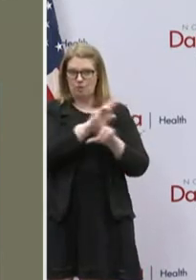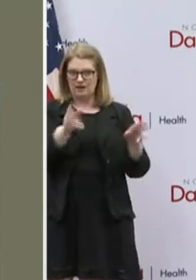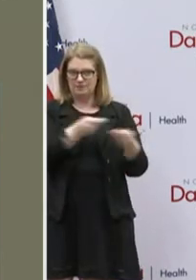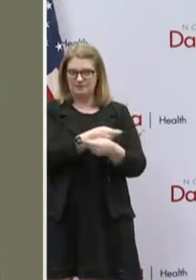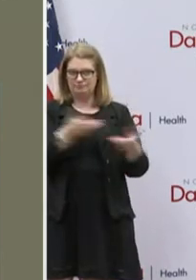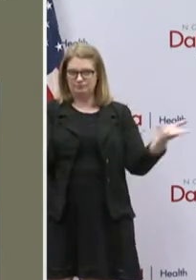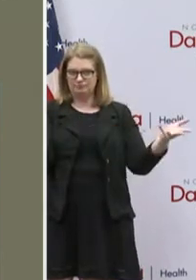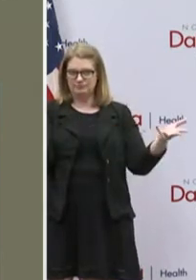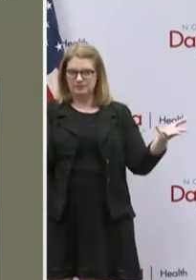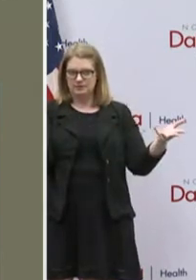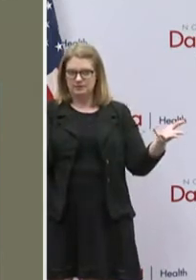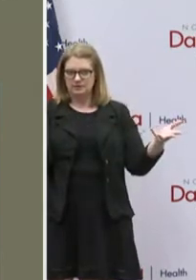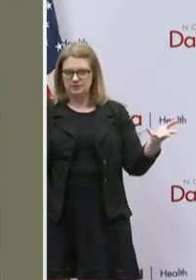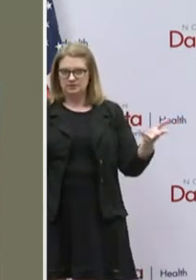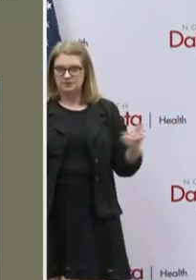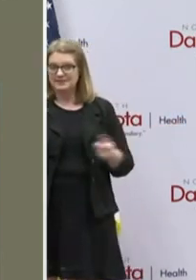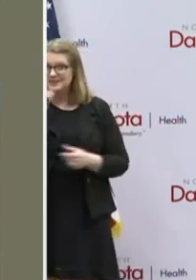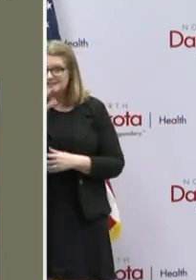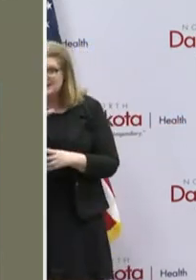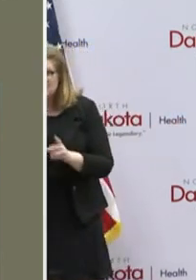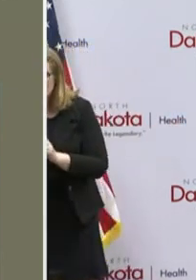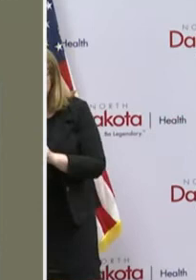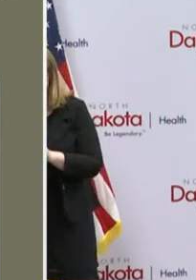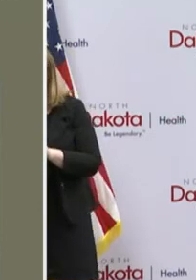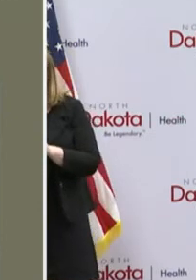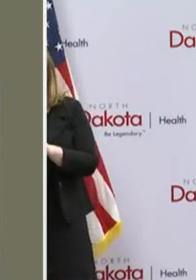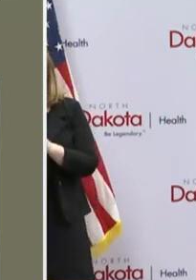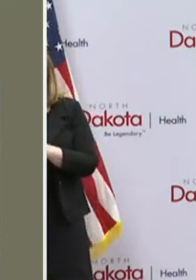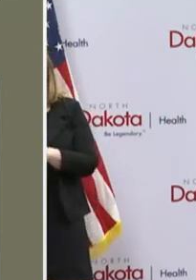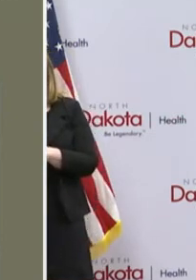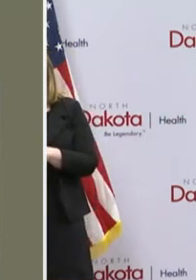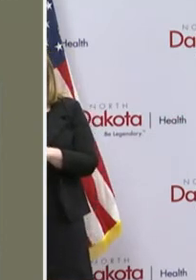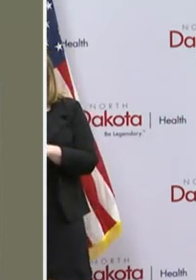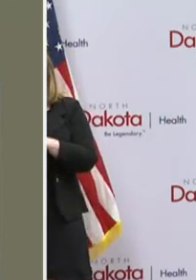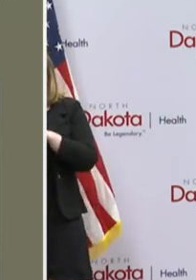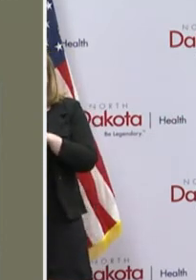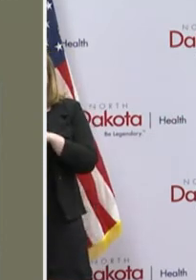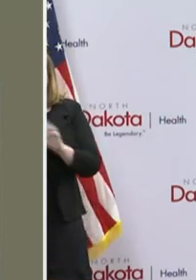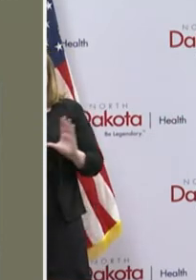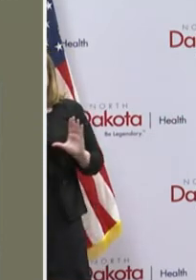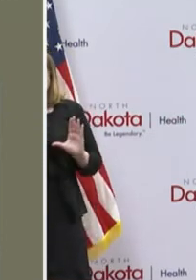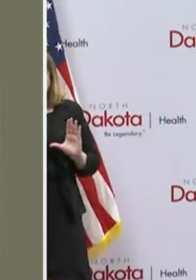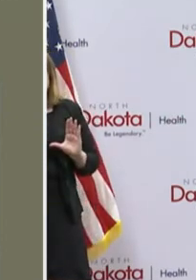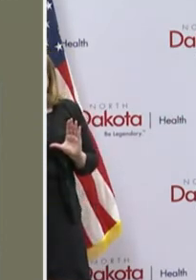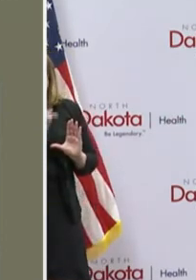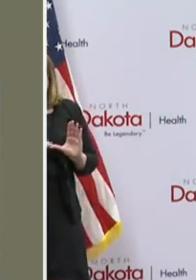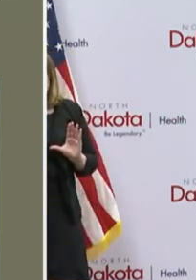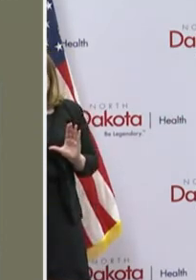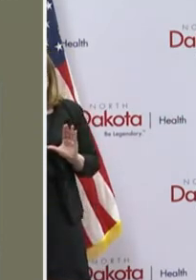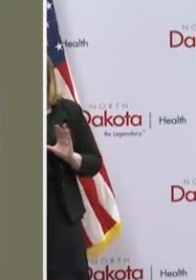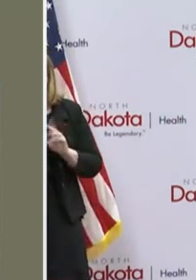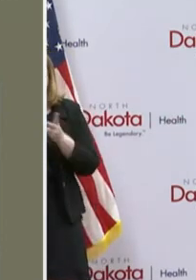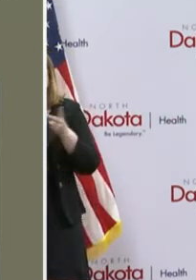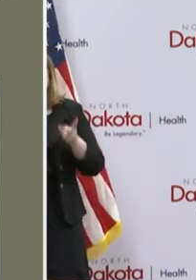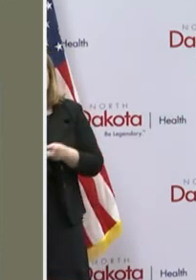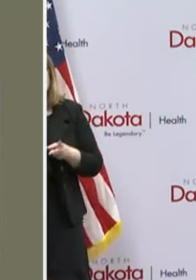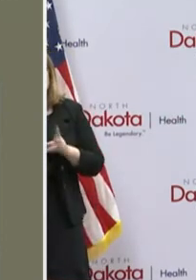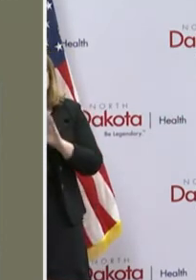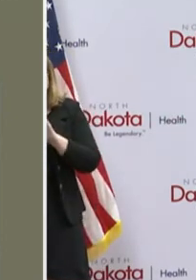ALONE, WE'VE GOT 16,840 TEST KITS READY TO BE DISTRIBUTED, AND THAT DOES NOT INCLUDE THE INVENTORY THAT MAY RESIDE AT